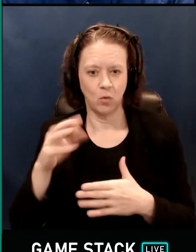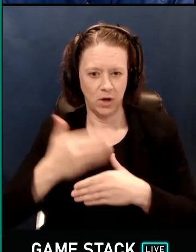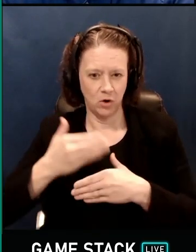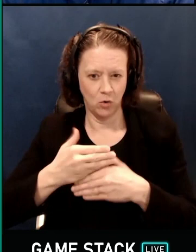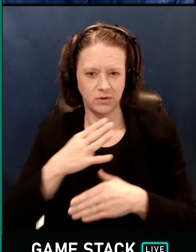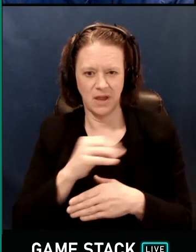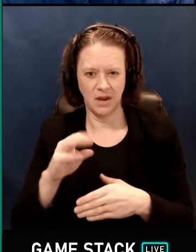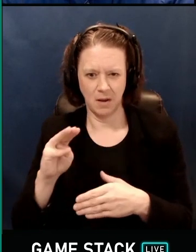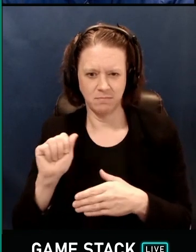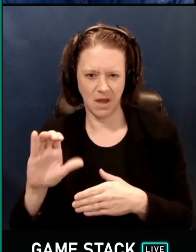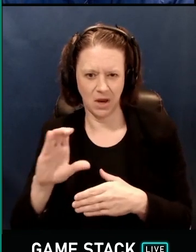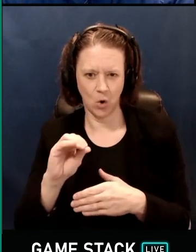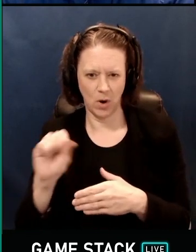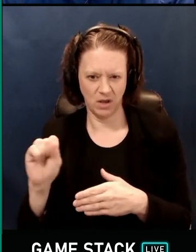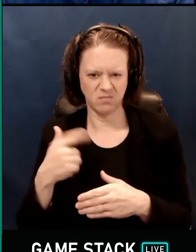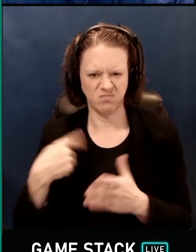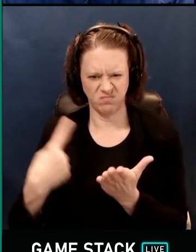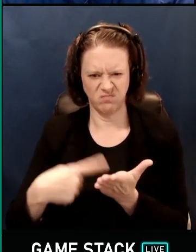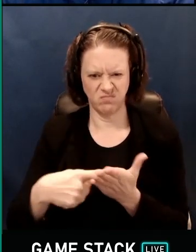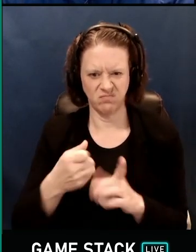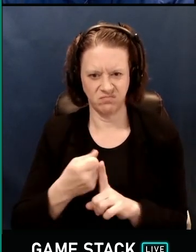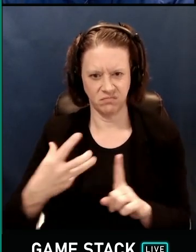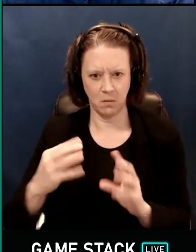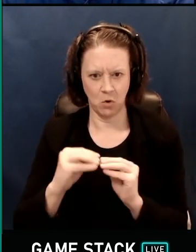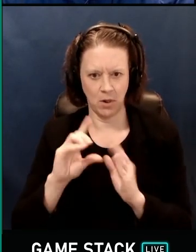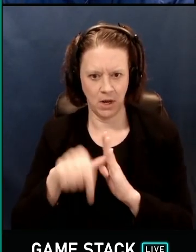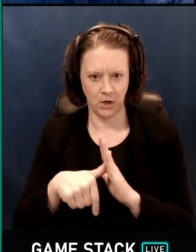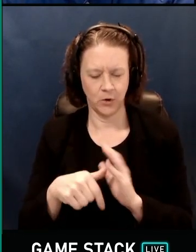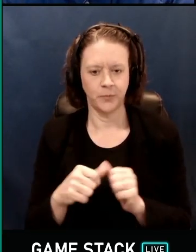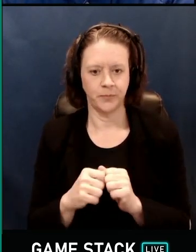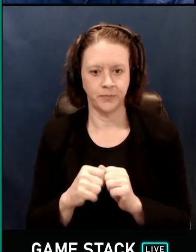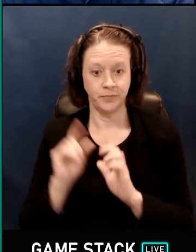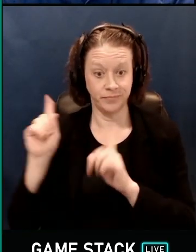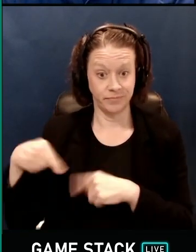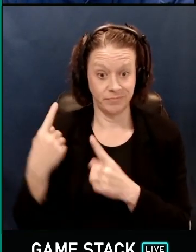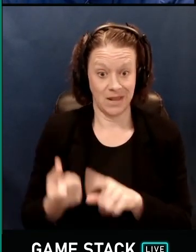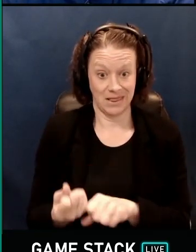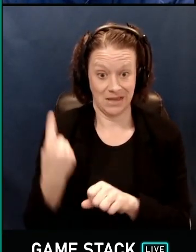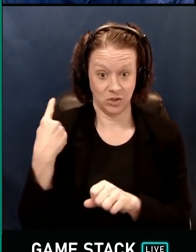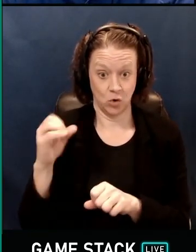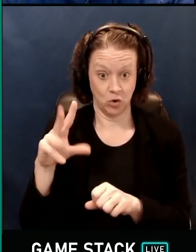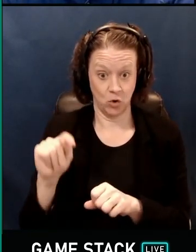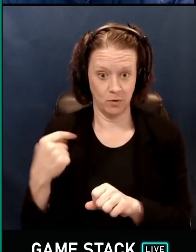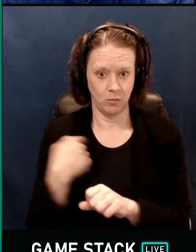We have worked on various challenges since last October to improve our CI/CD pipelines.